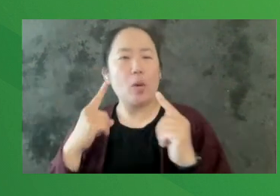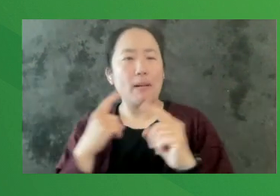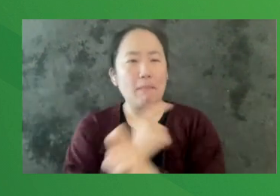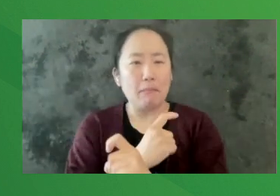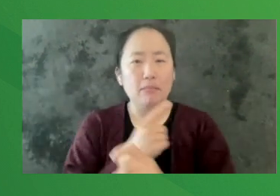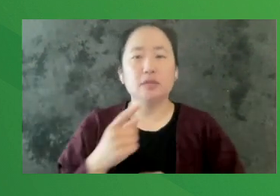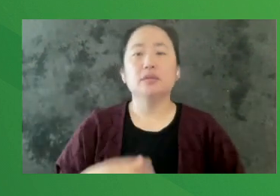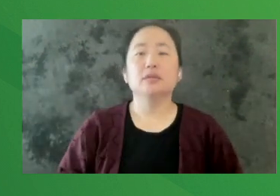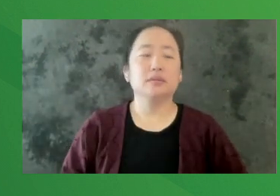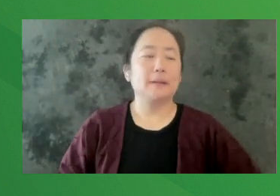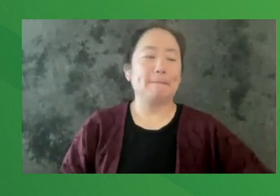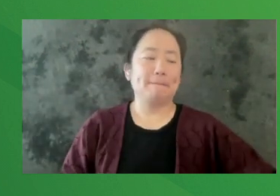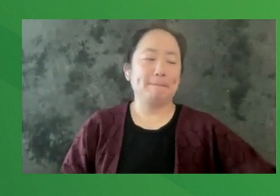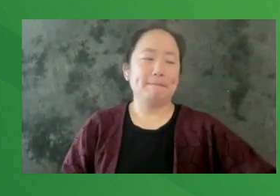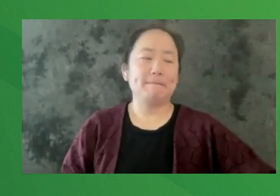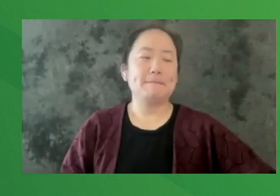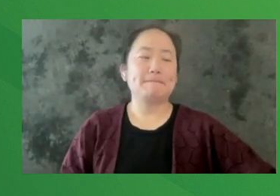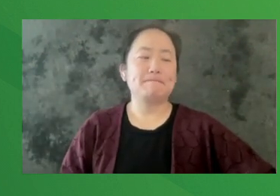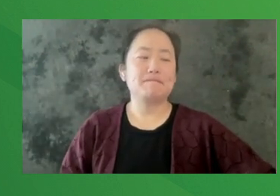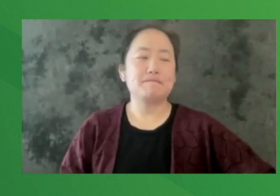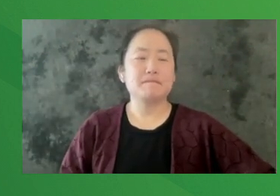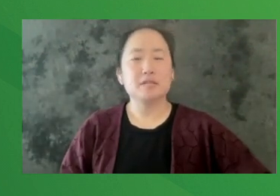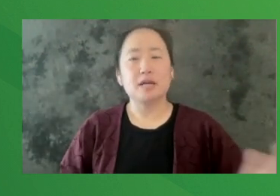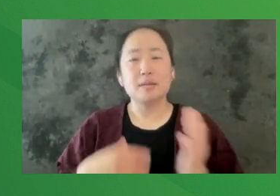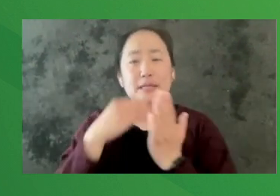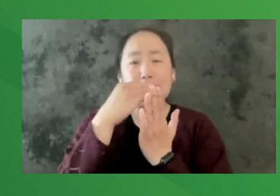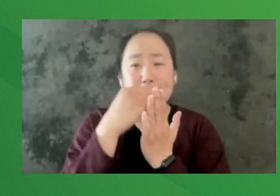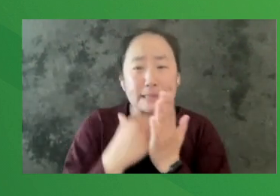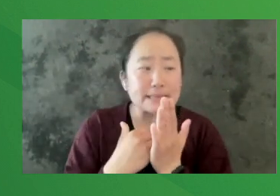and writing a response is understanding the problem, and it can be done in the classroom.